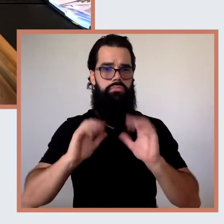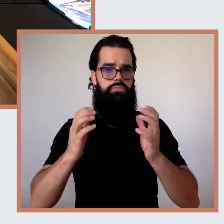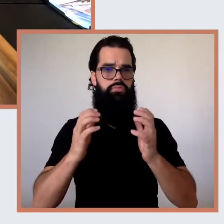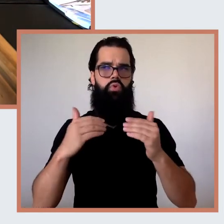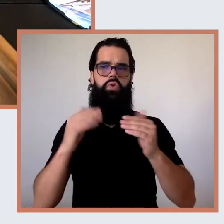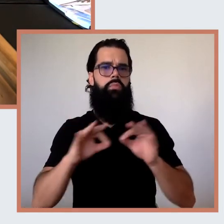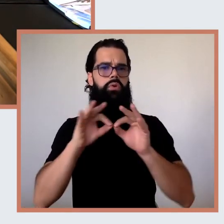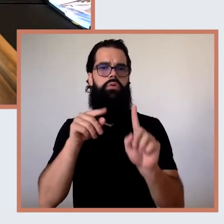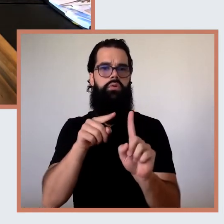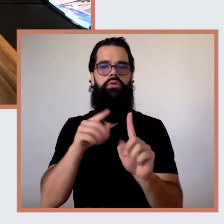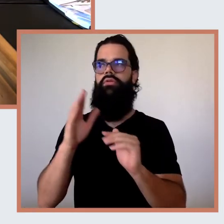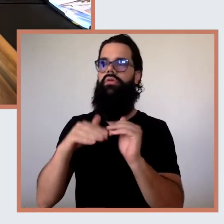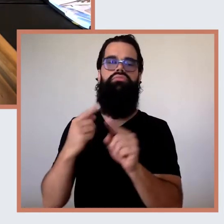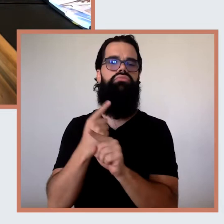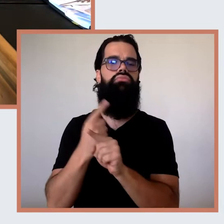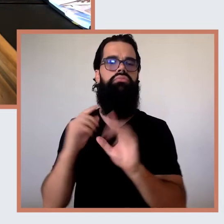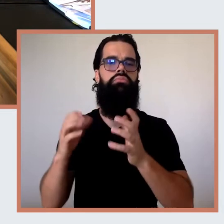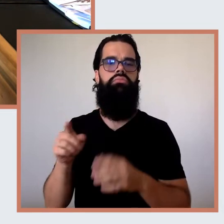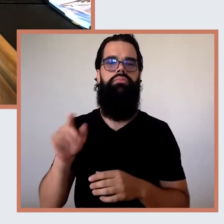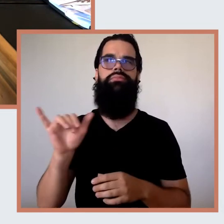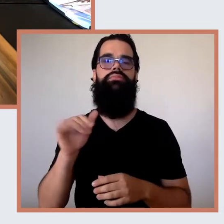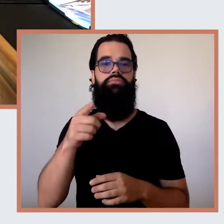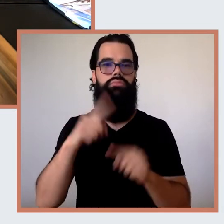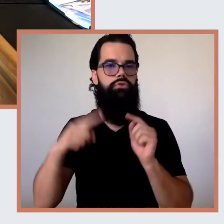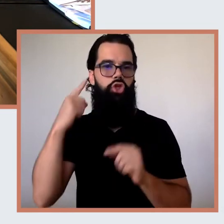to take an acting class, you found a great one and it's the regular acting class